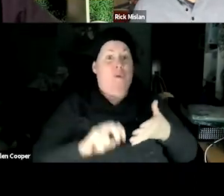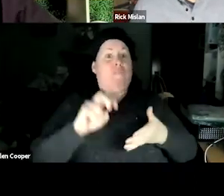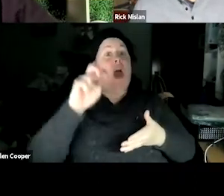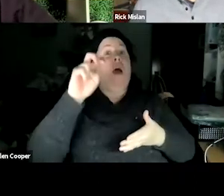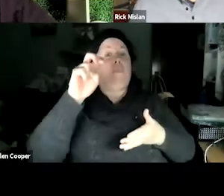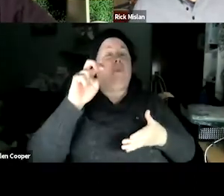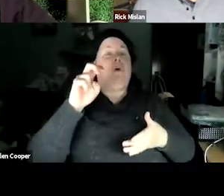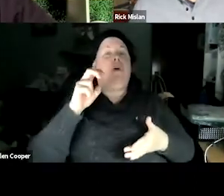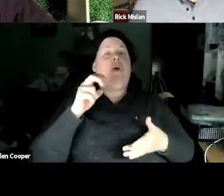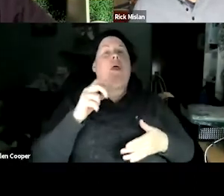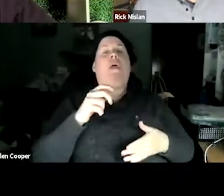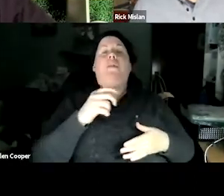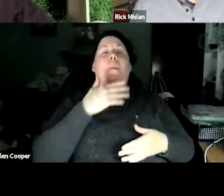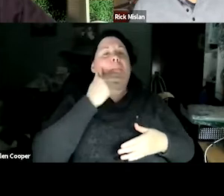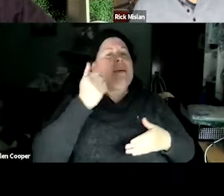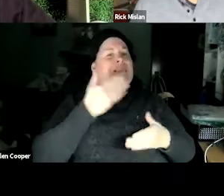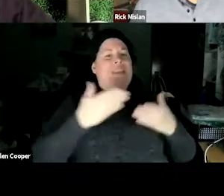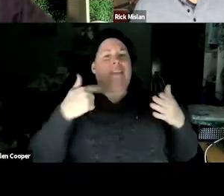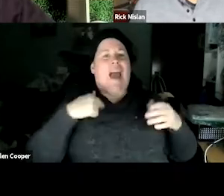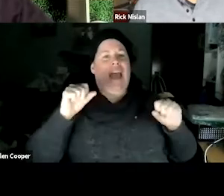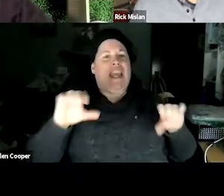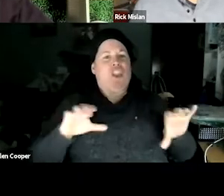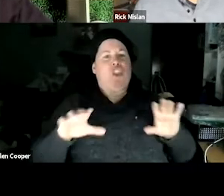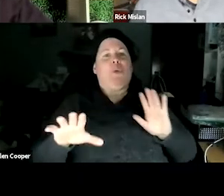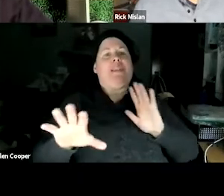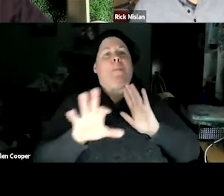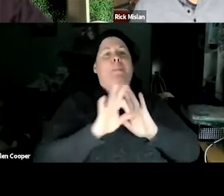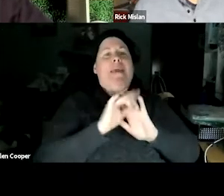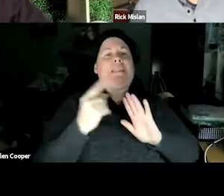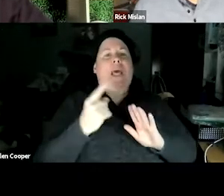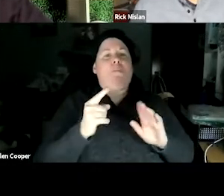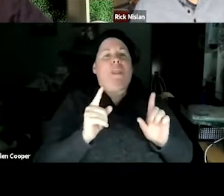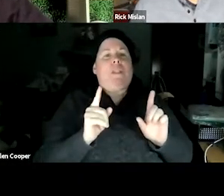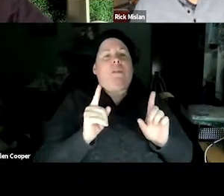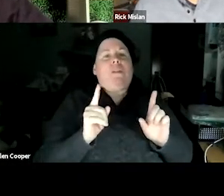of the smartest things I can do is pick something small pick some unique piece of what we're doing.